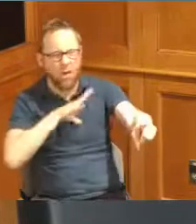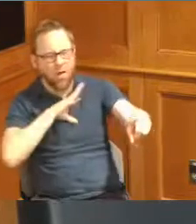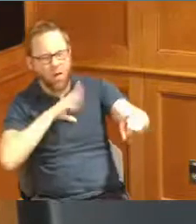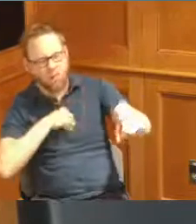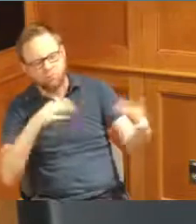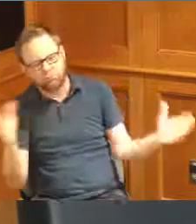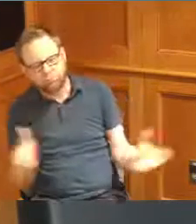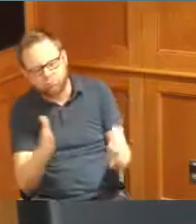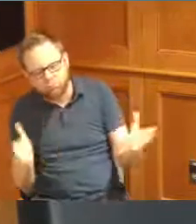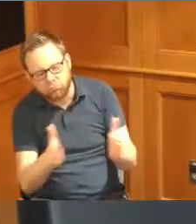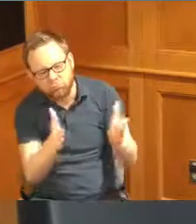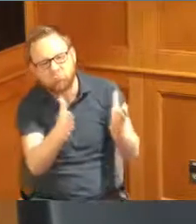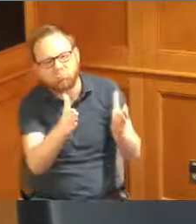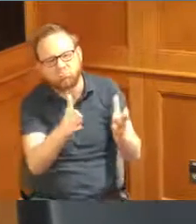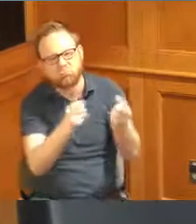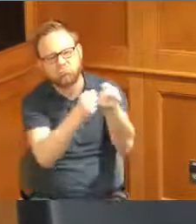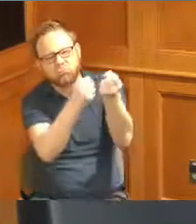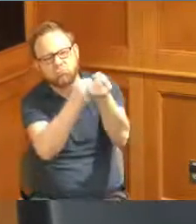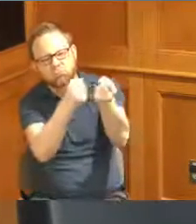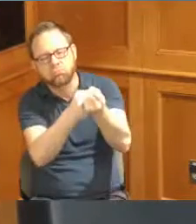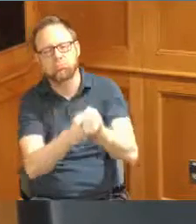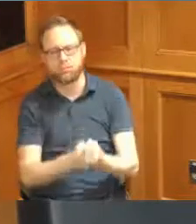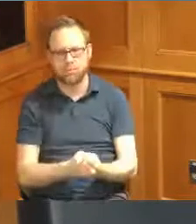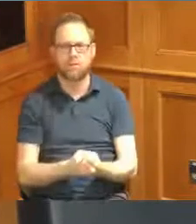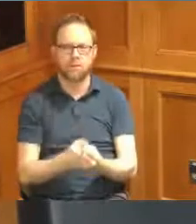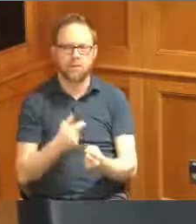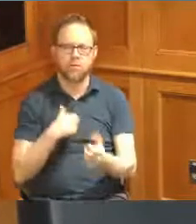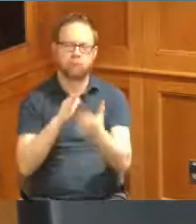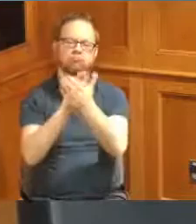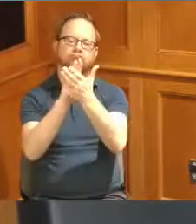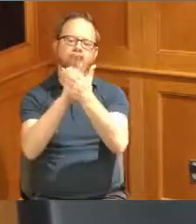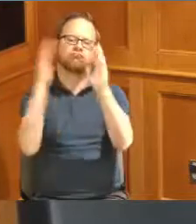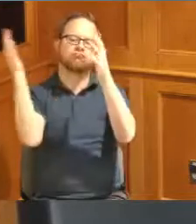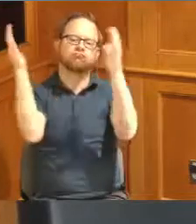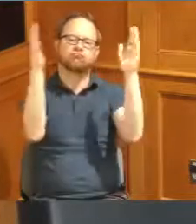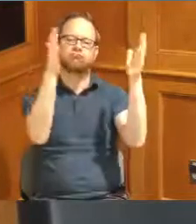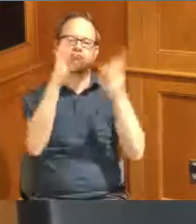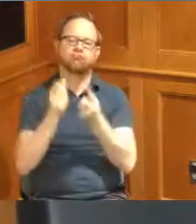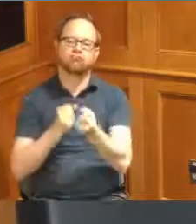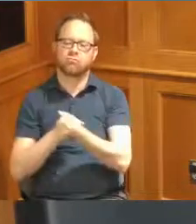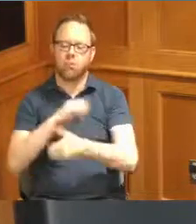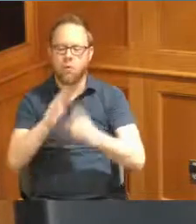them on when they're up and I just want to give a big round of pause to all parents and grandparents